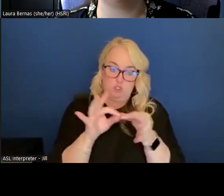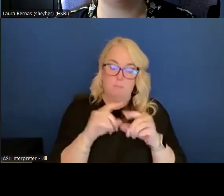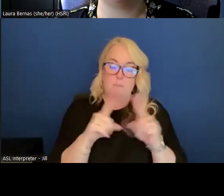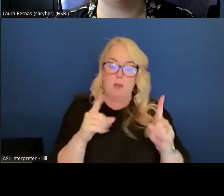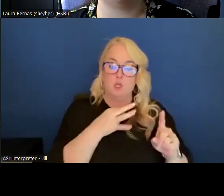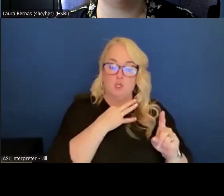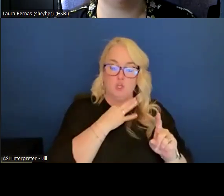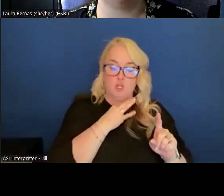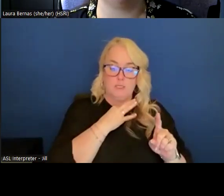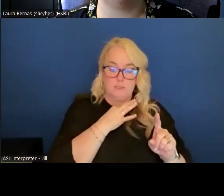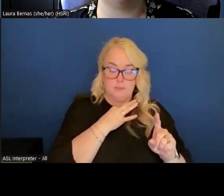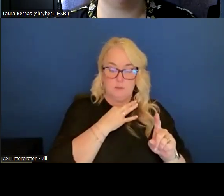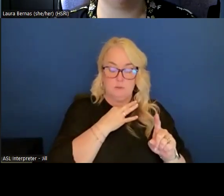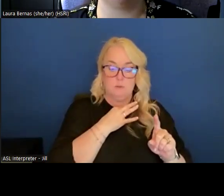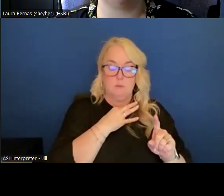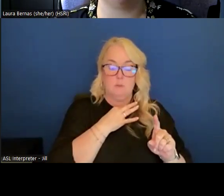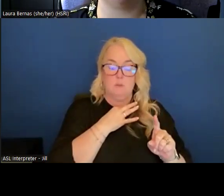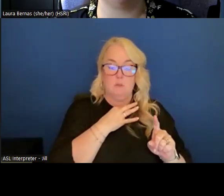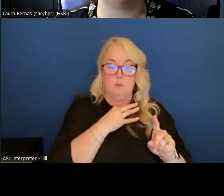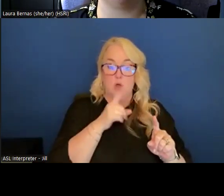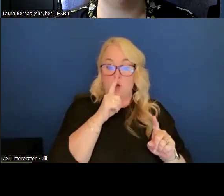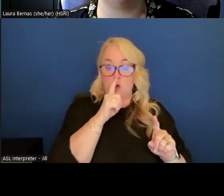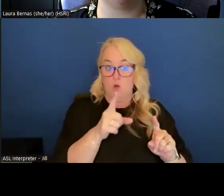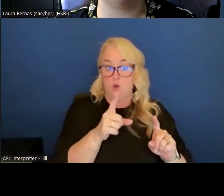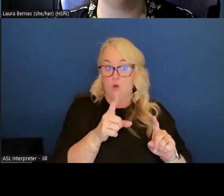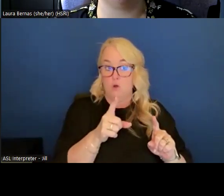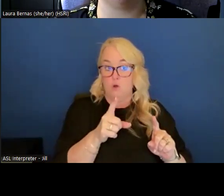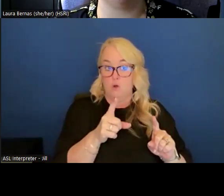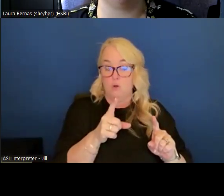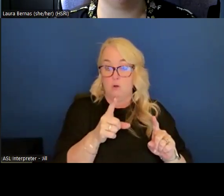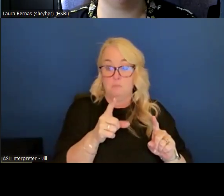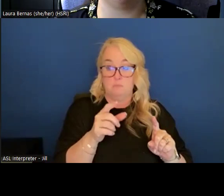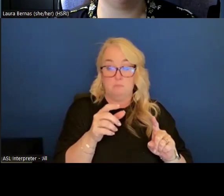than what we've already shared, are there things that are most